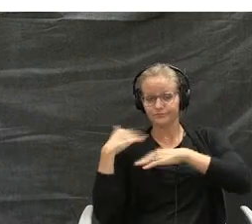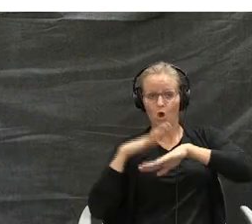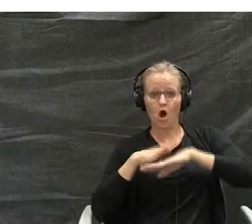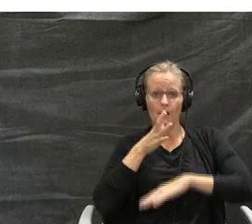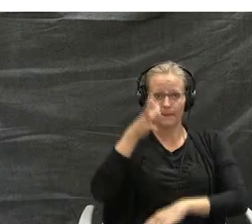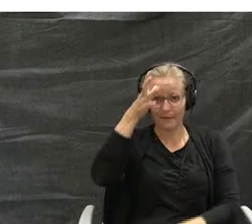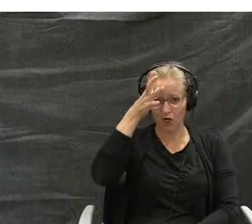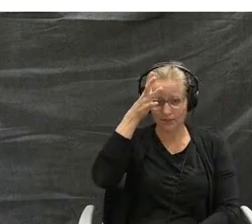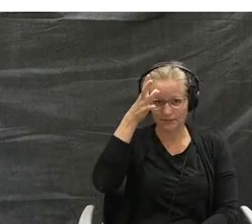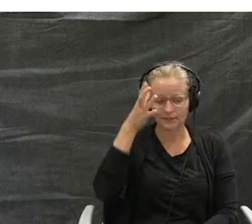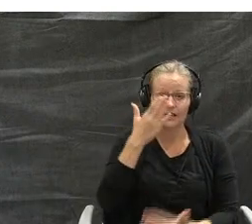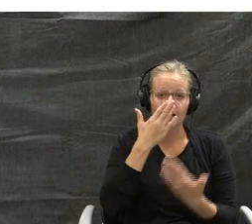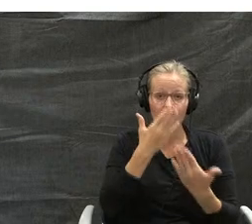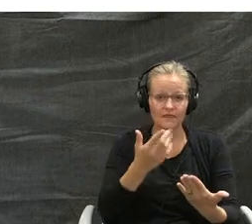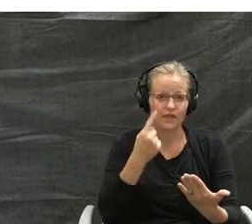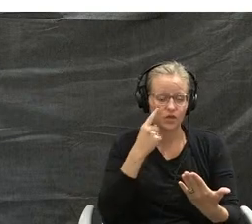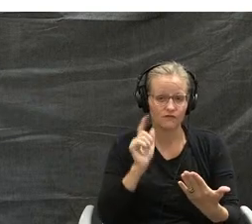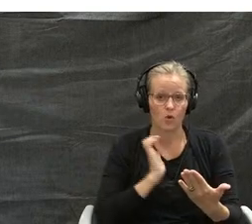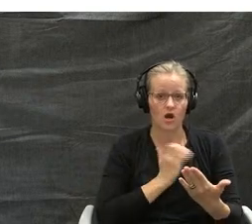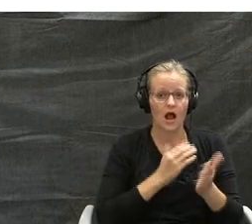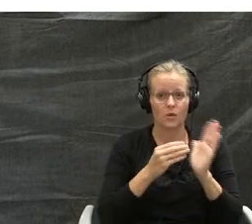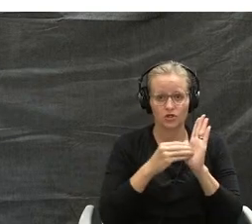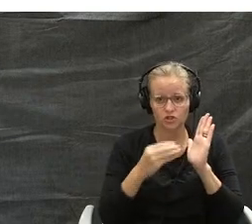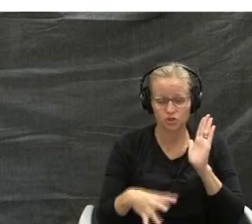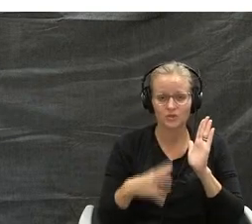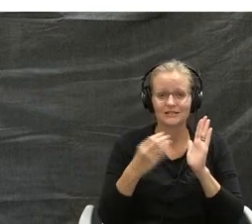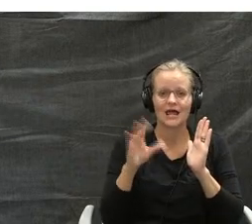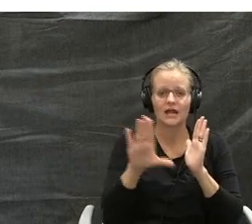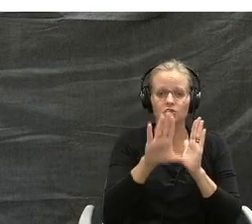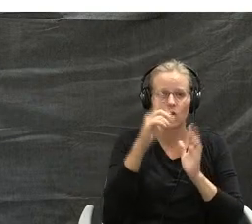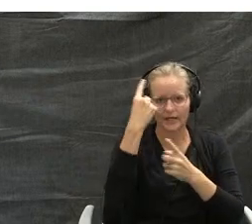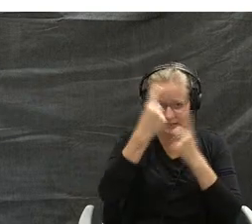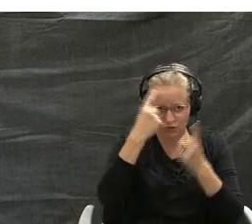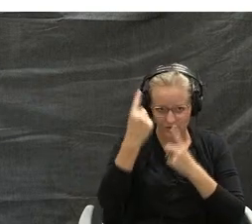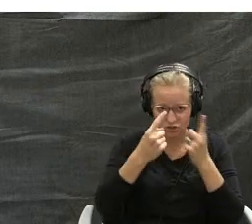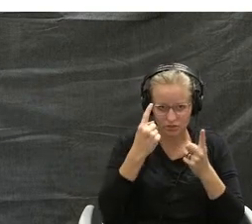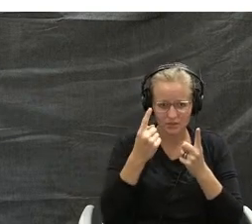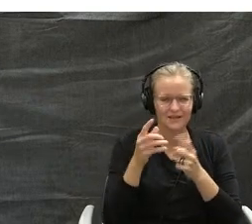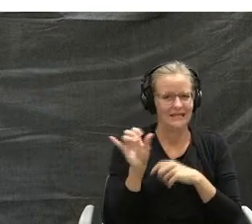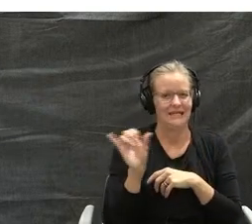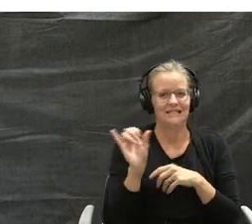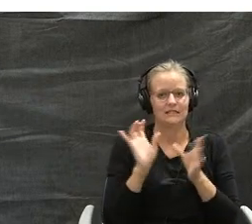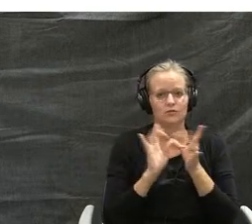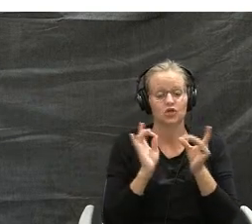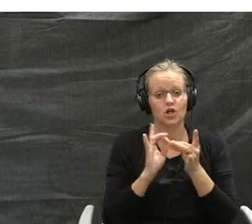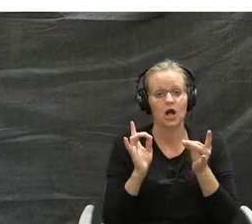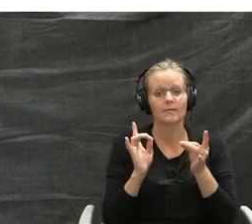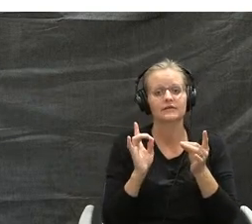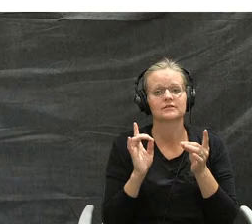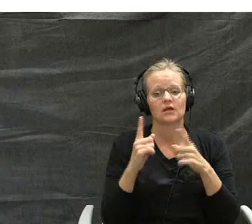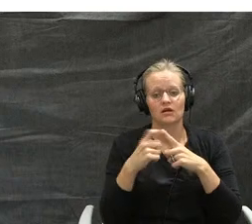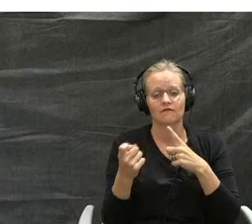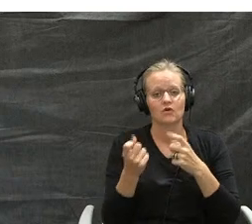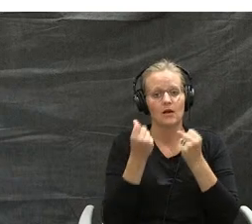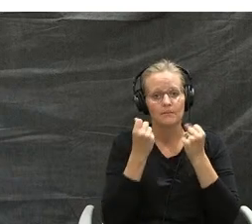Similar comments were received from Jen Winegarden of Excel. Sure, Rebecca gutenkauf of Eden Prairie Lisa keithley of